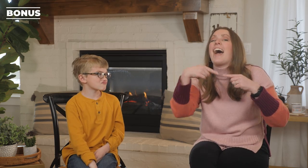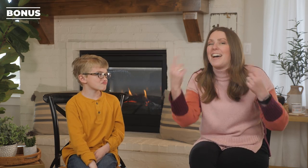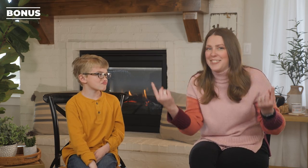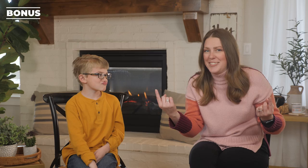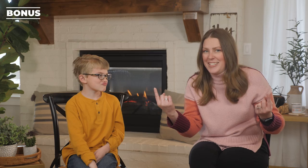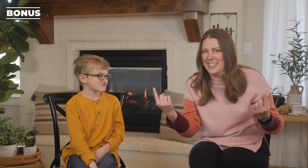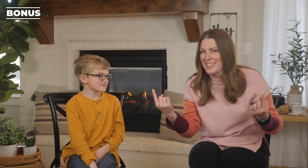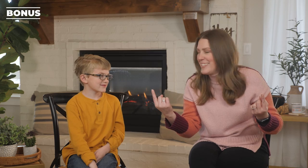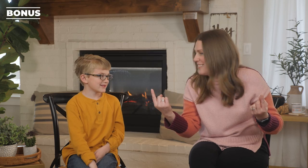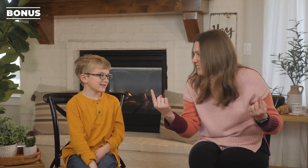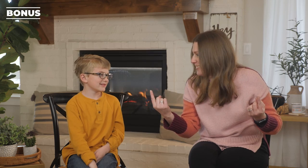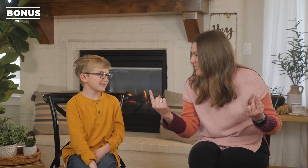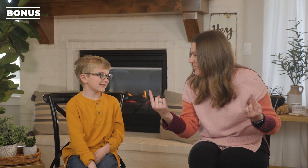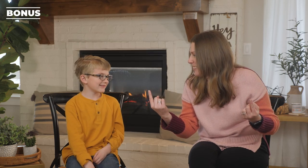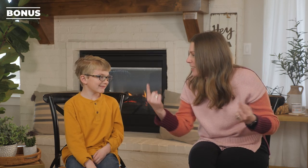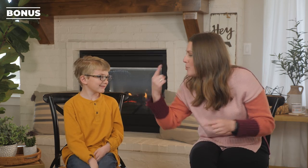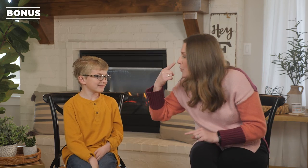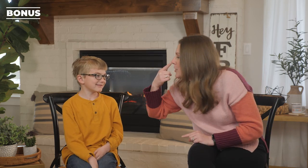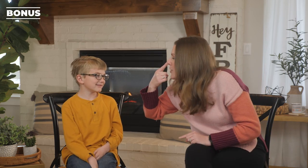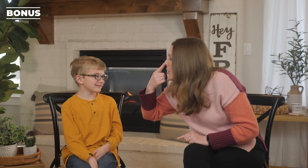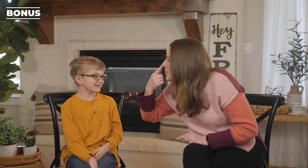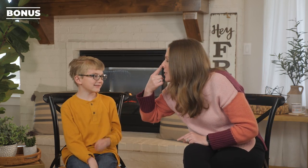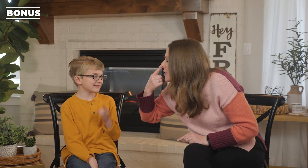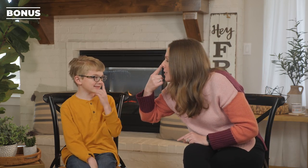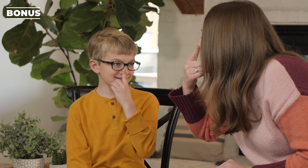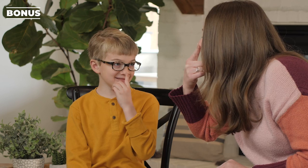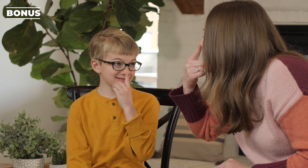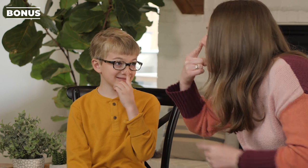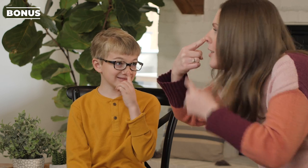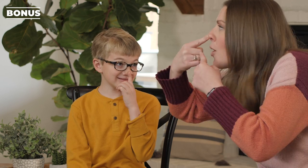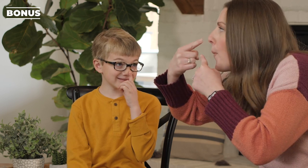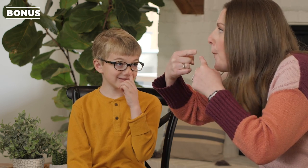allergies'. Can you point to your nose and then go?